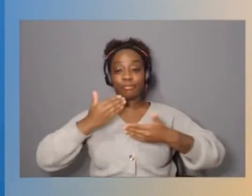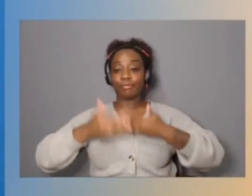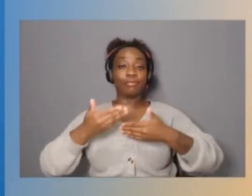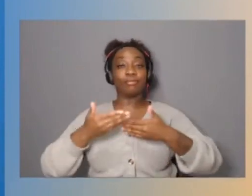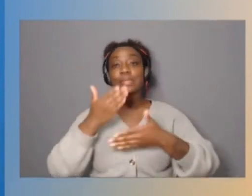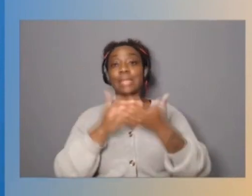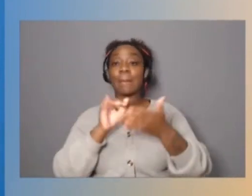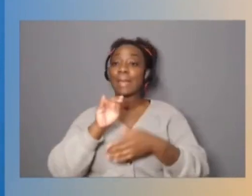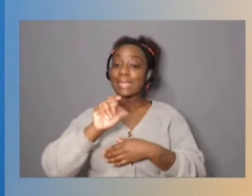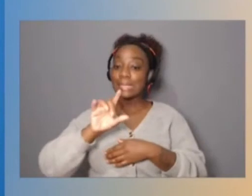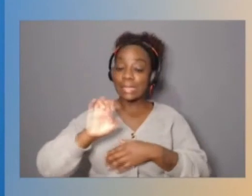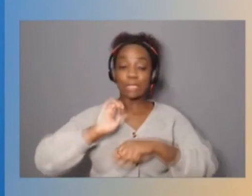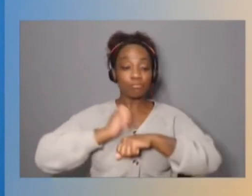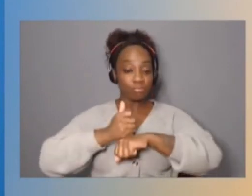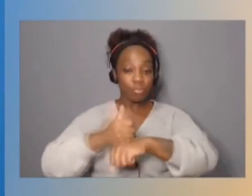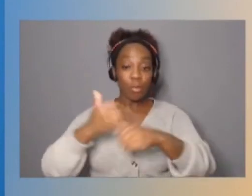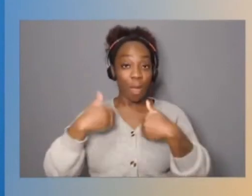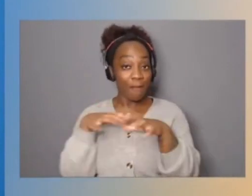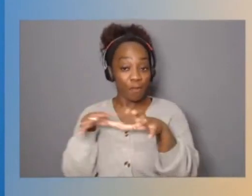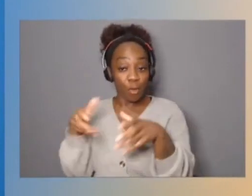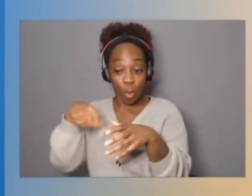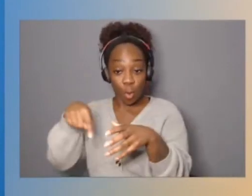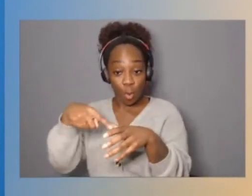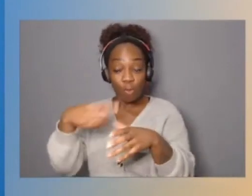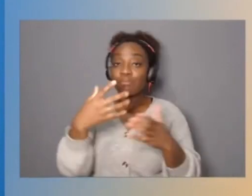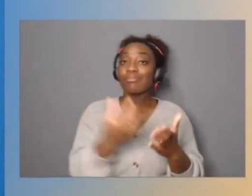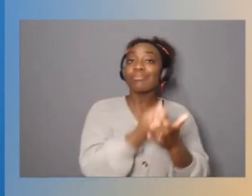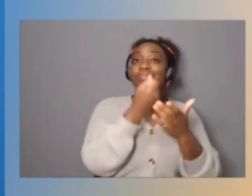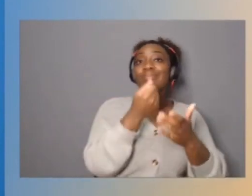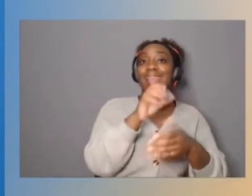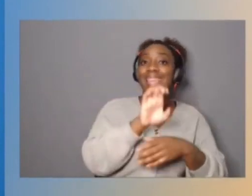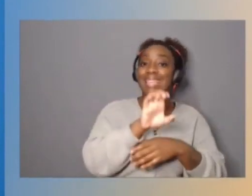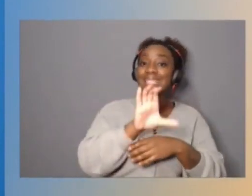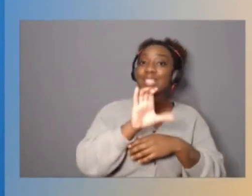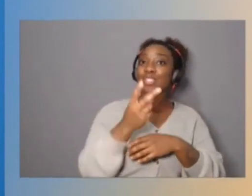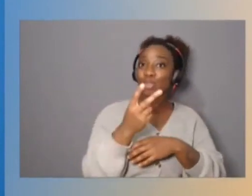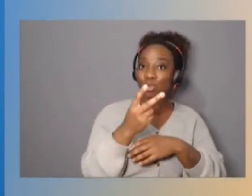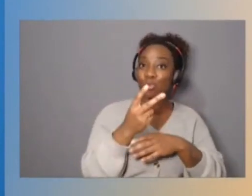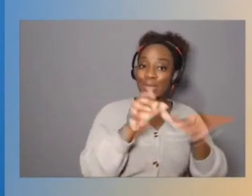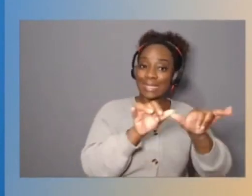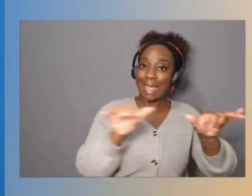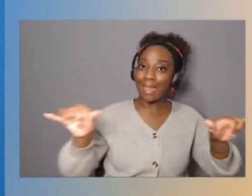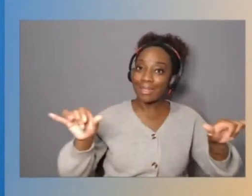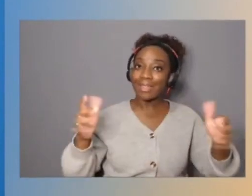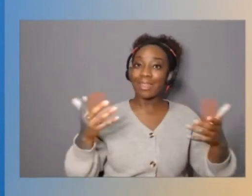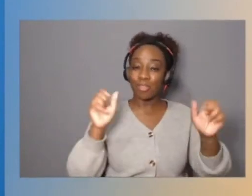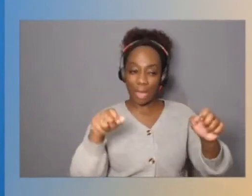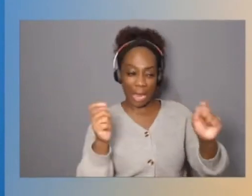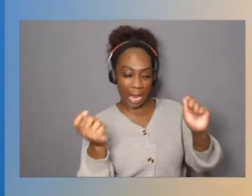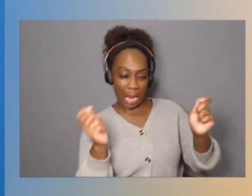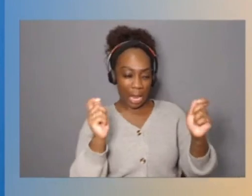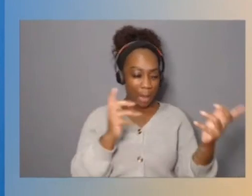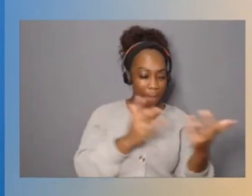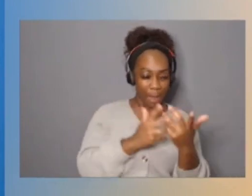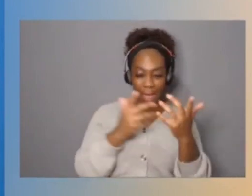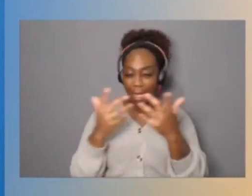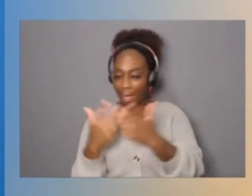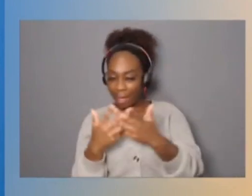you can take advantage of EC2 auto scaling, essentially to mix and match instances to do fleet management and a lot of different things.